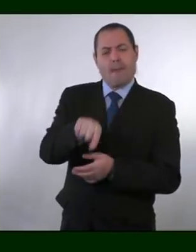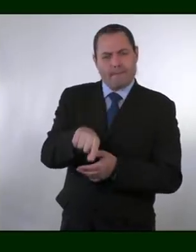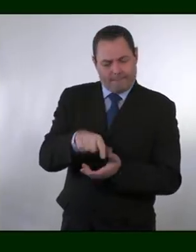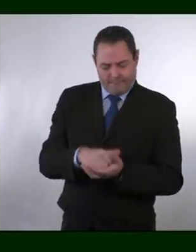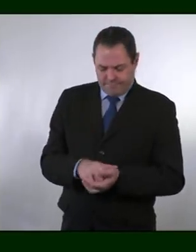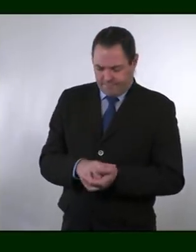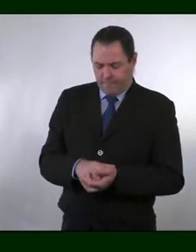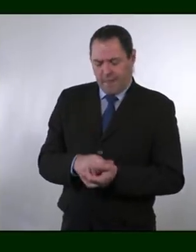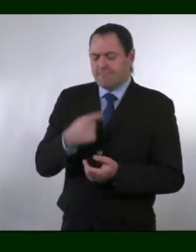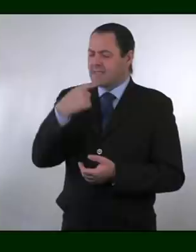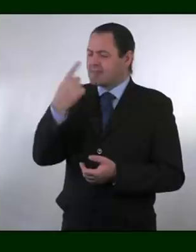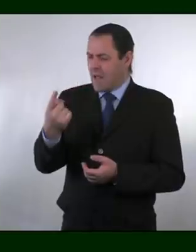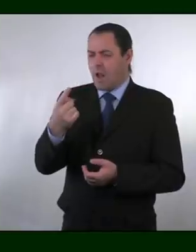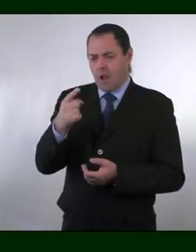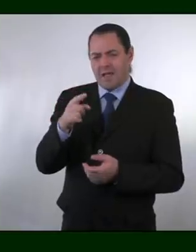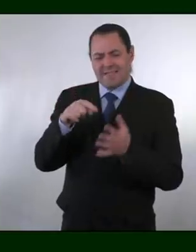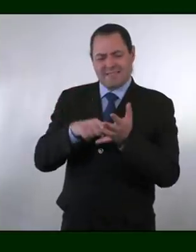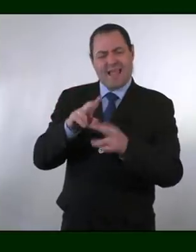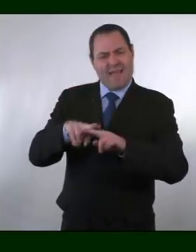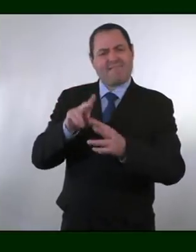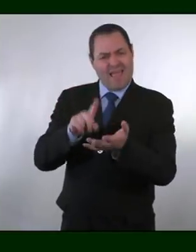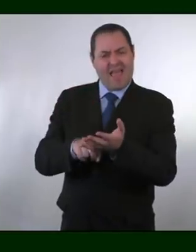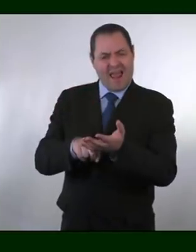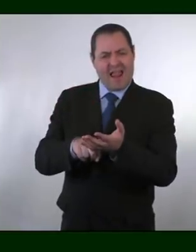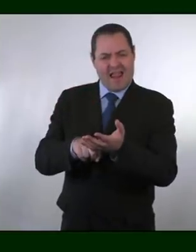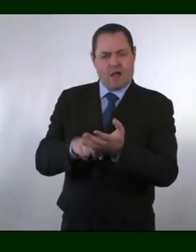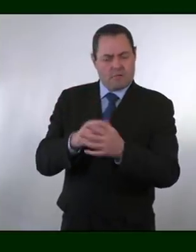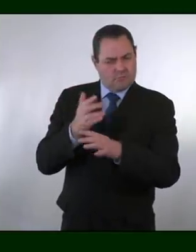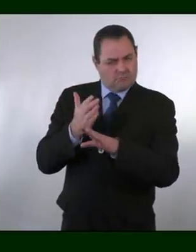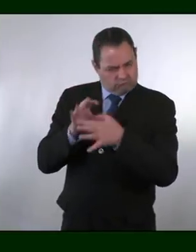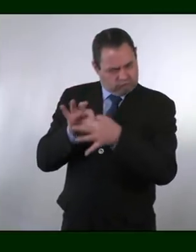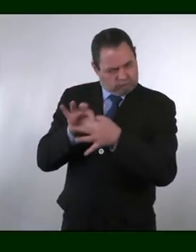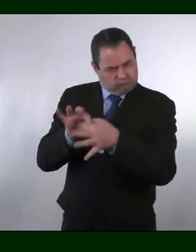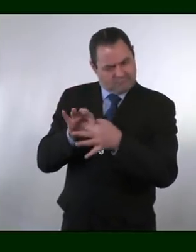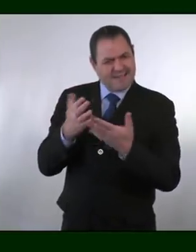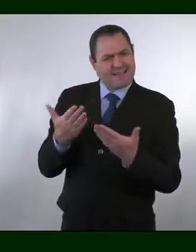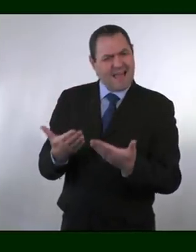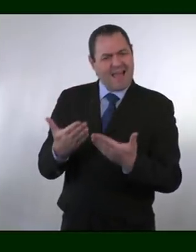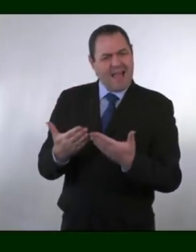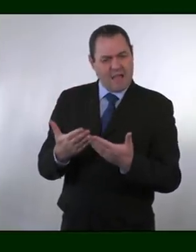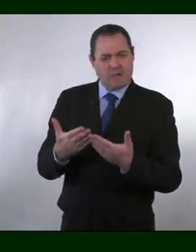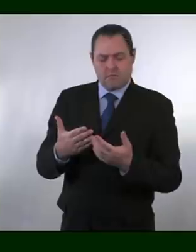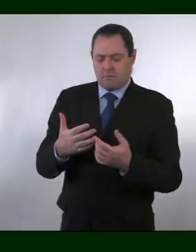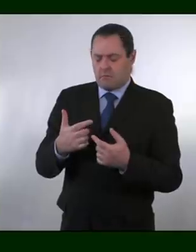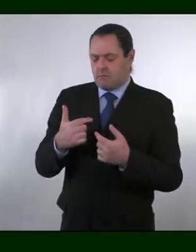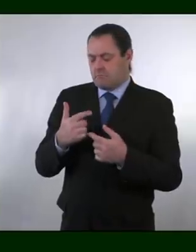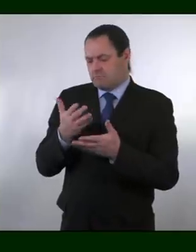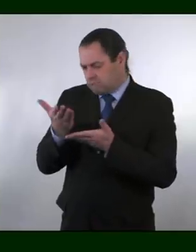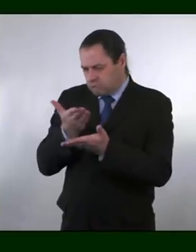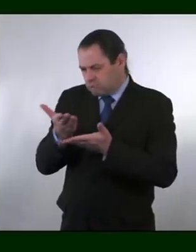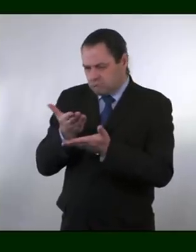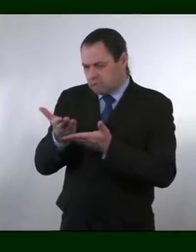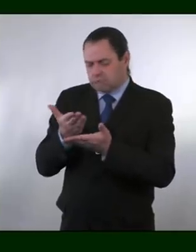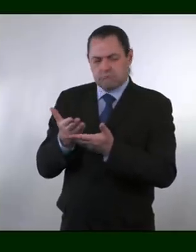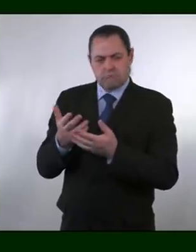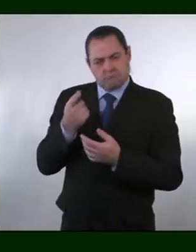hon. Friend that the Department for Transport will be working with TfL to see what we can do